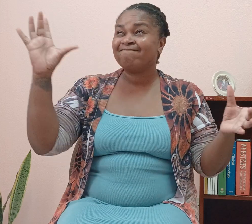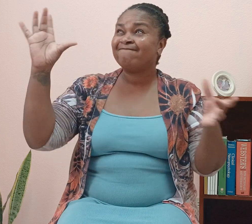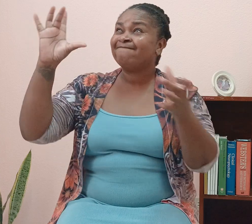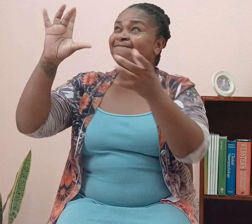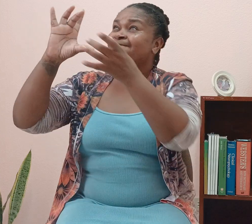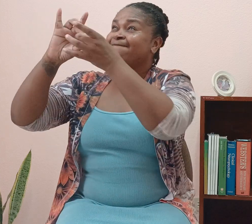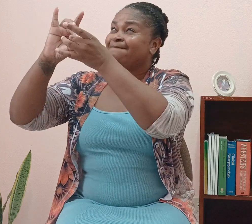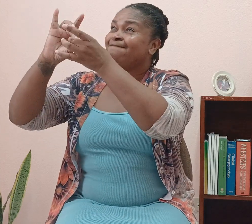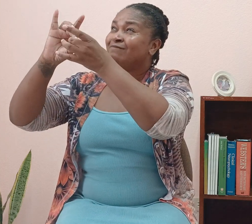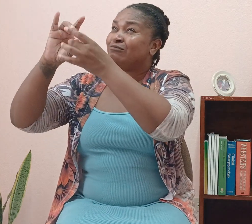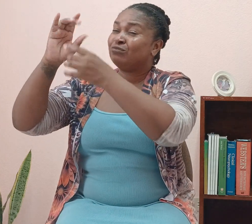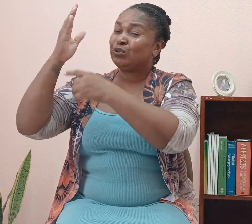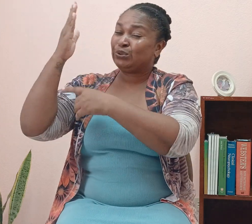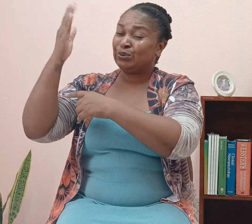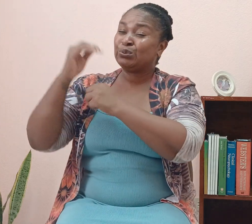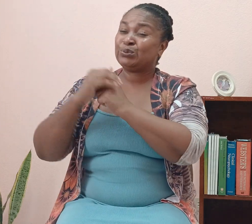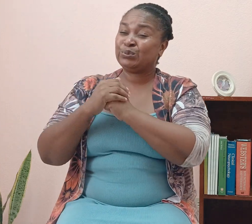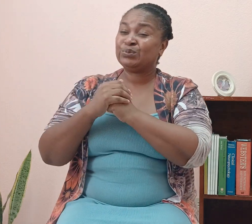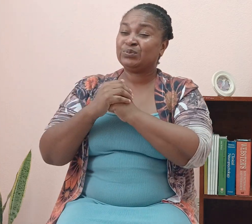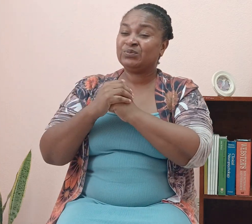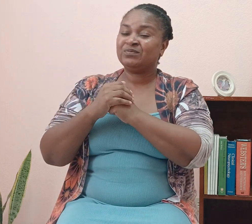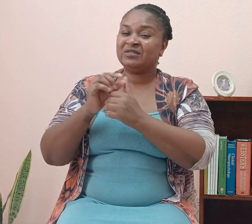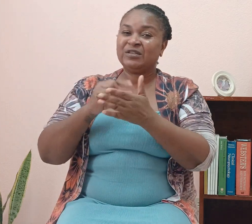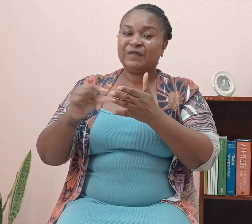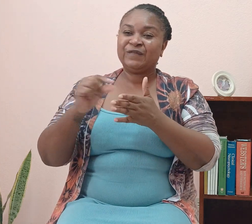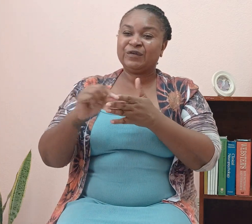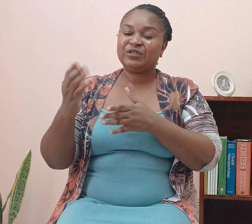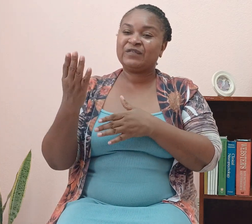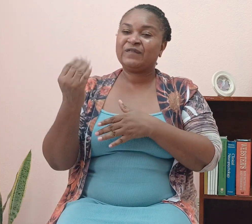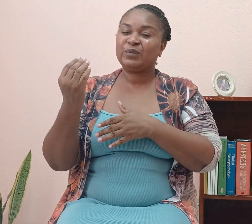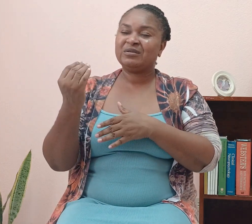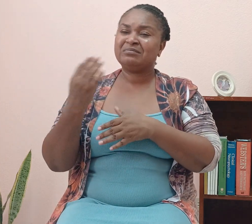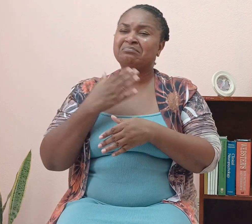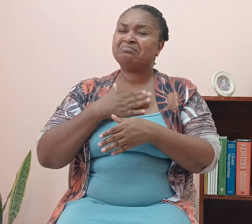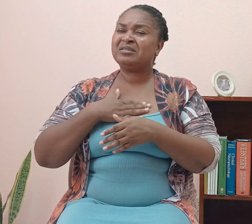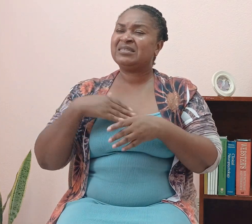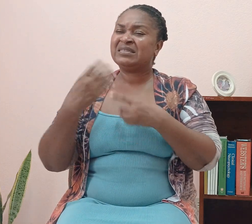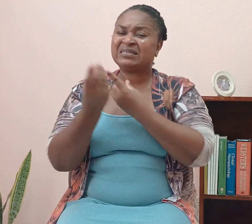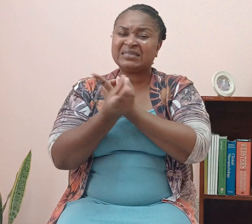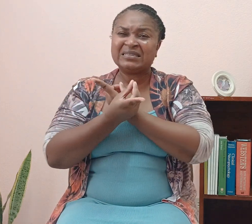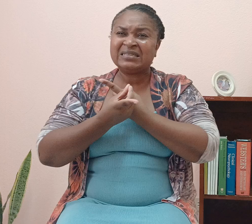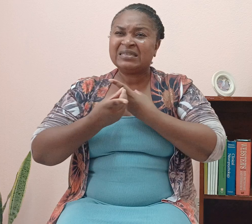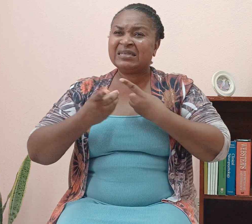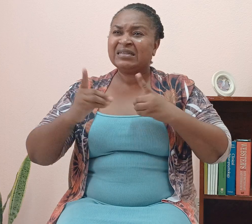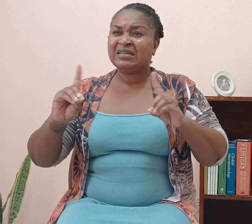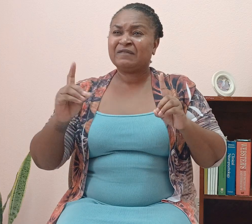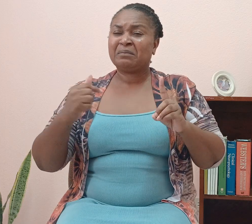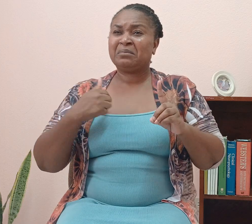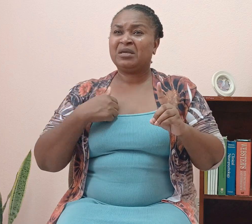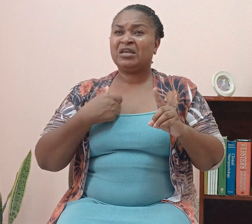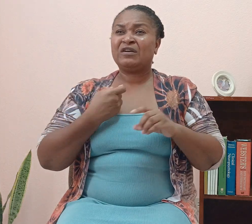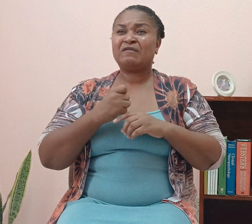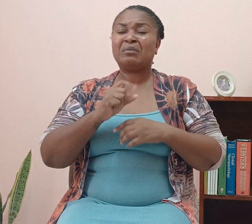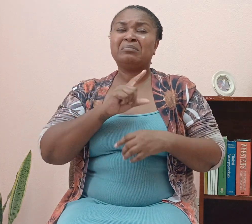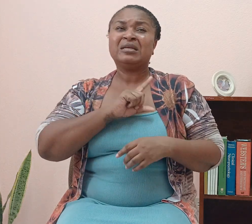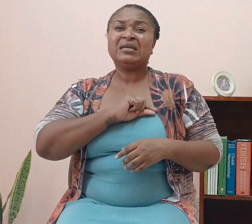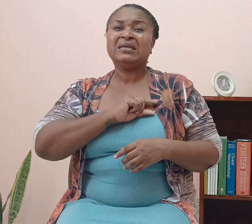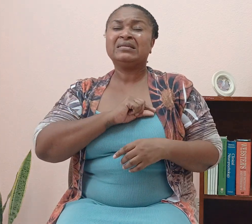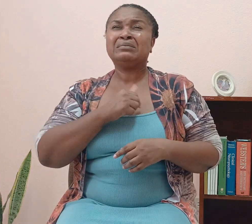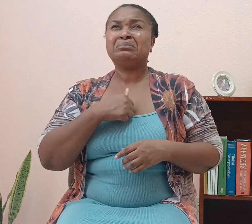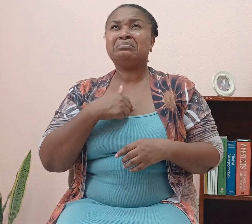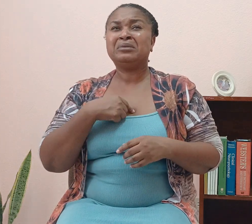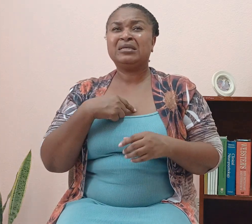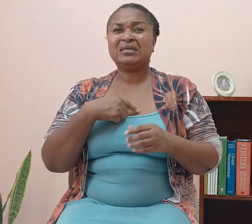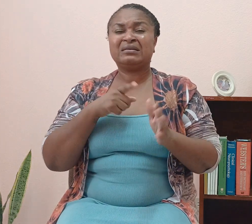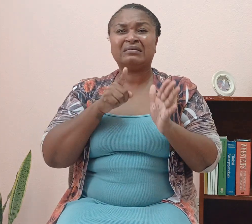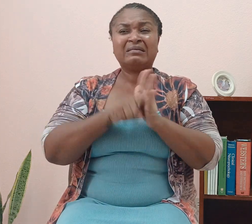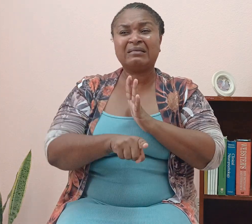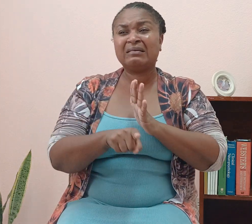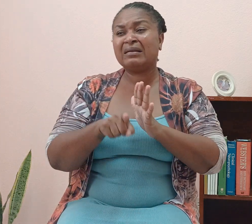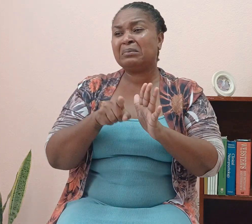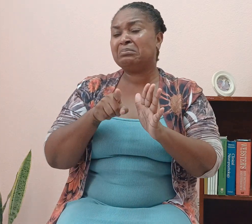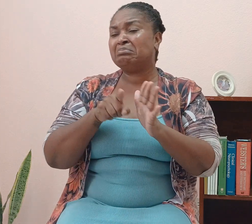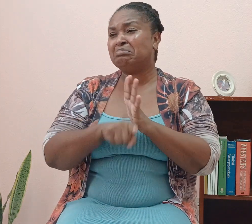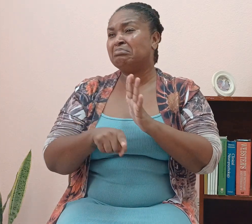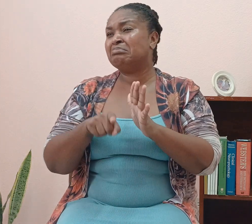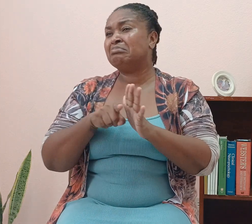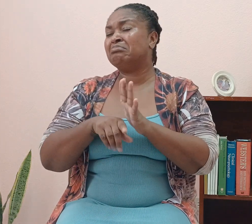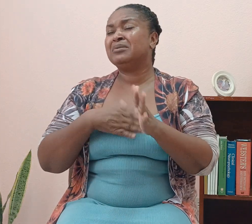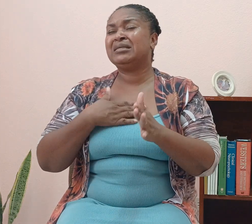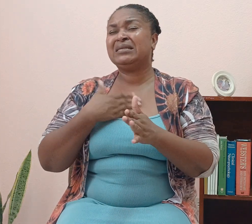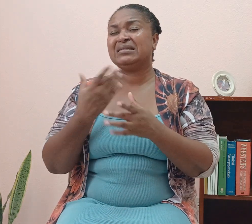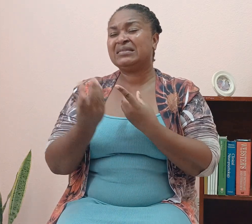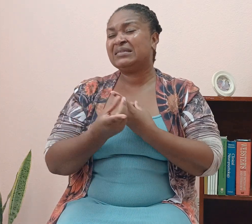14 Deliver me from the guilt of bloodshed, O God, you who are God my Savior,